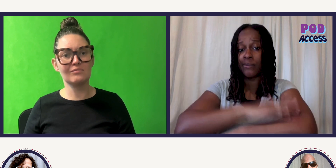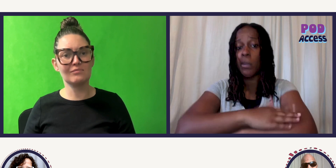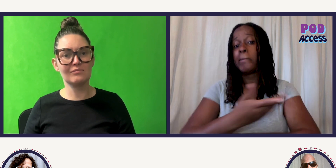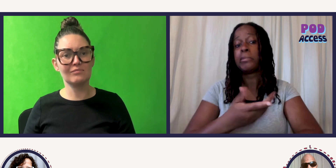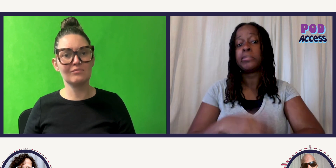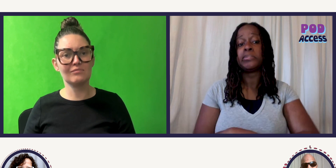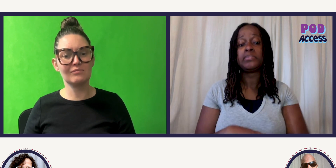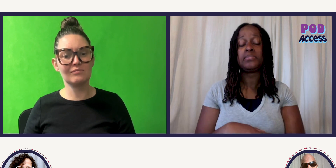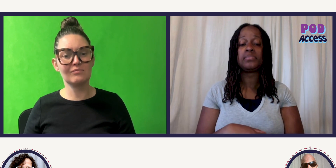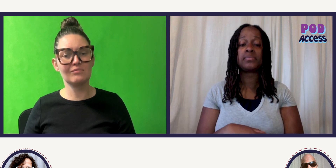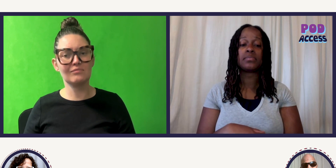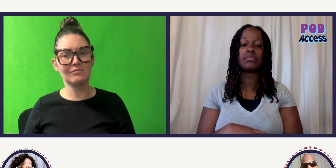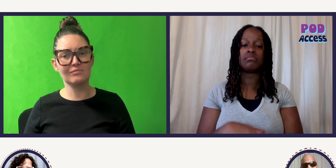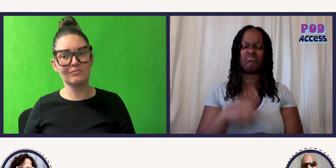to familiarize yourself with the app itself.